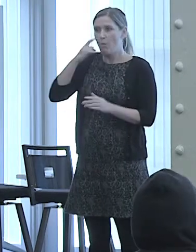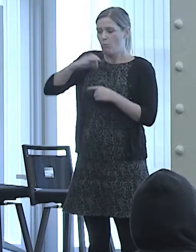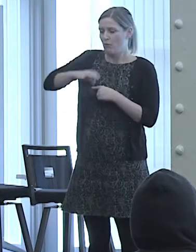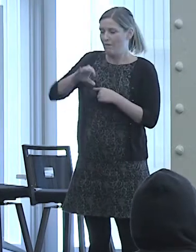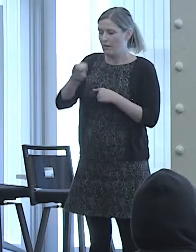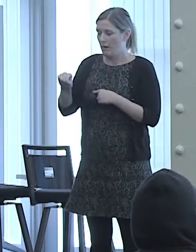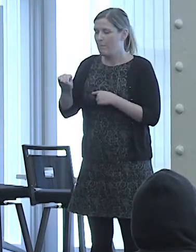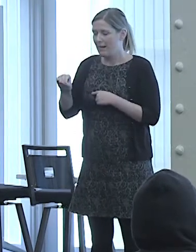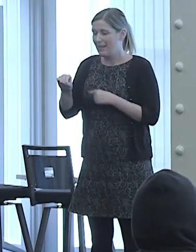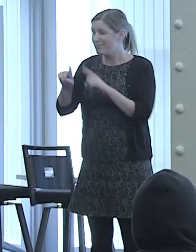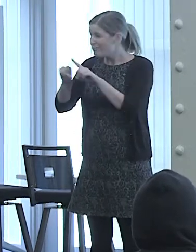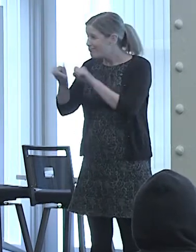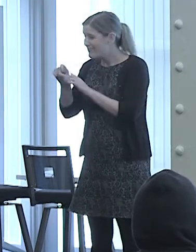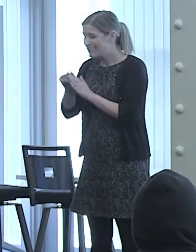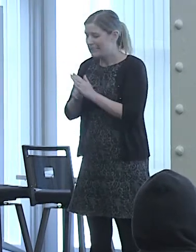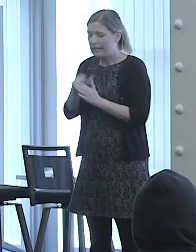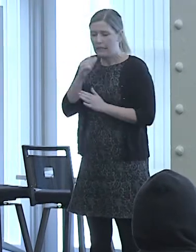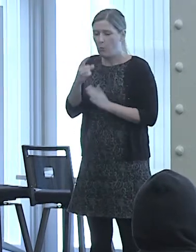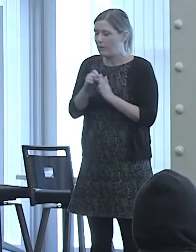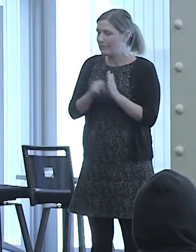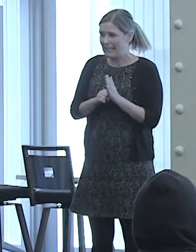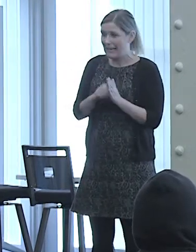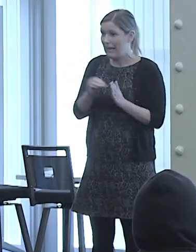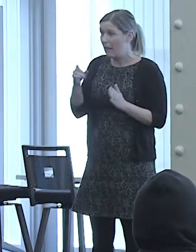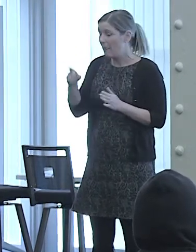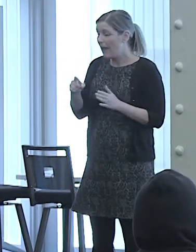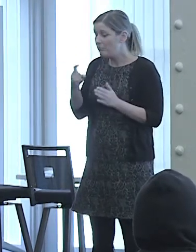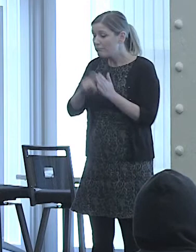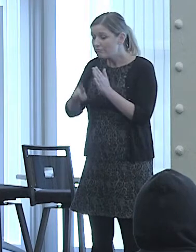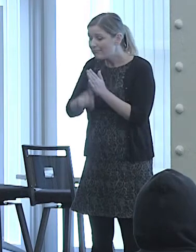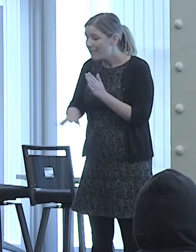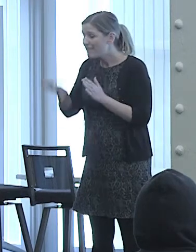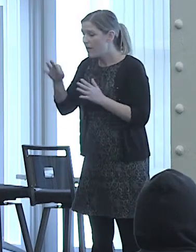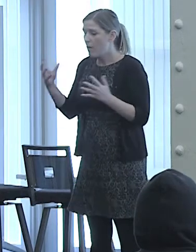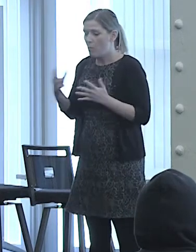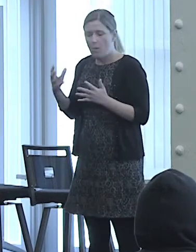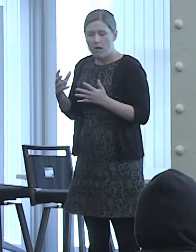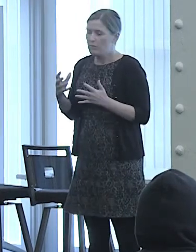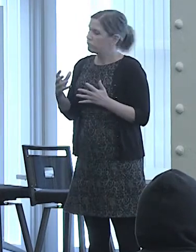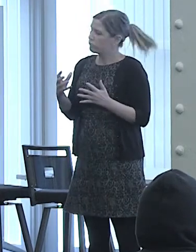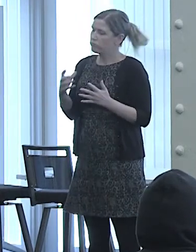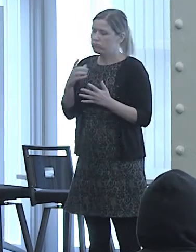in multiple states and the findings have been substantiated. They continue to operate.